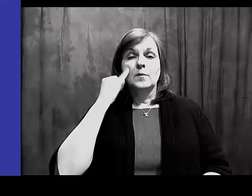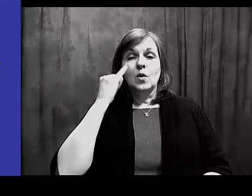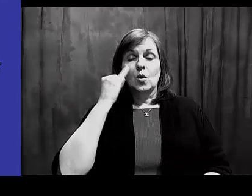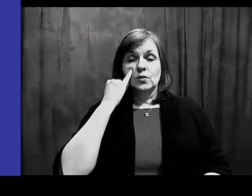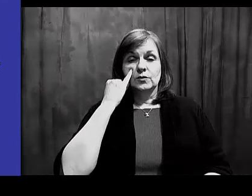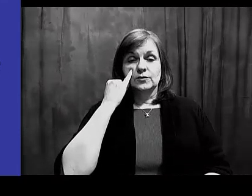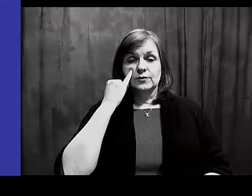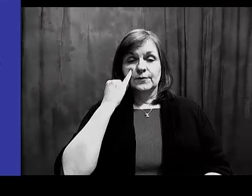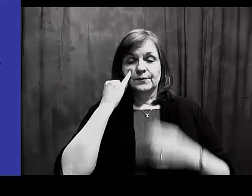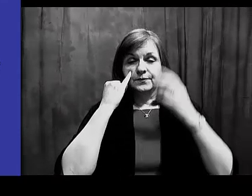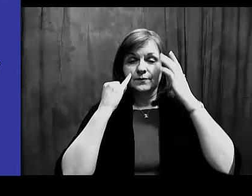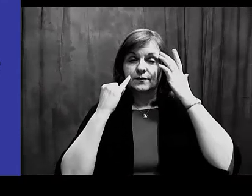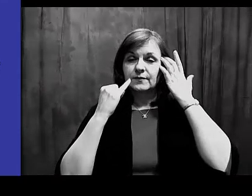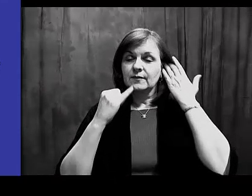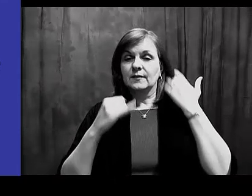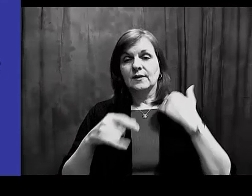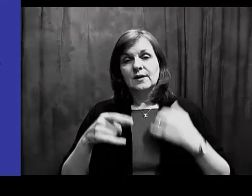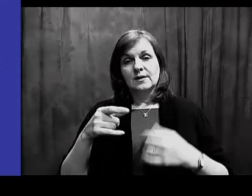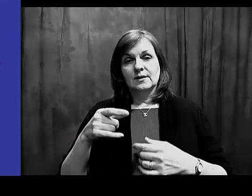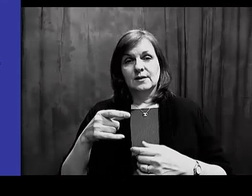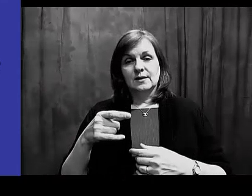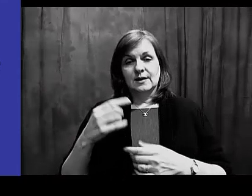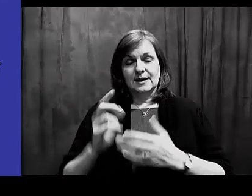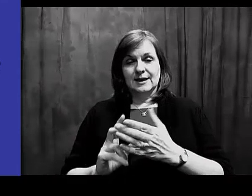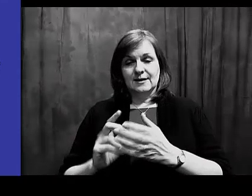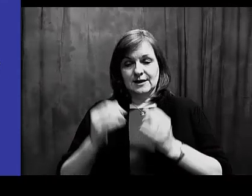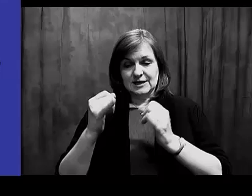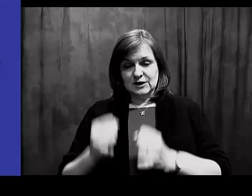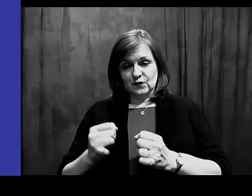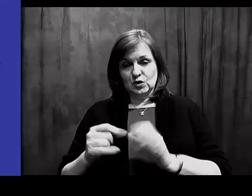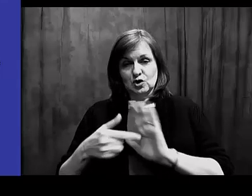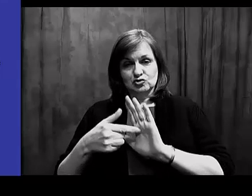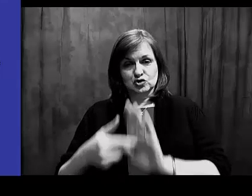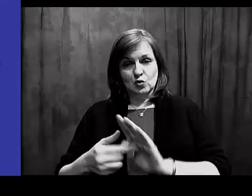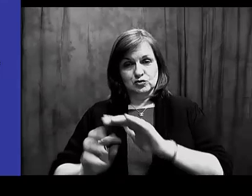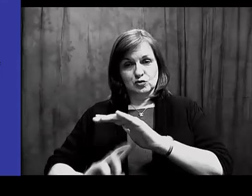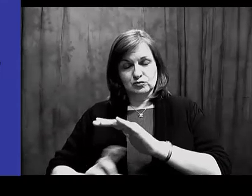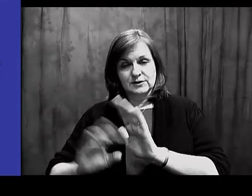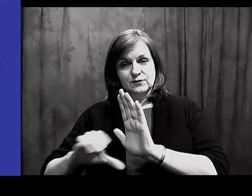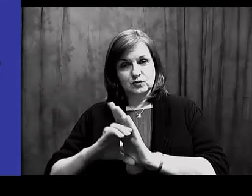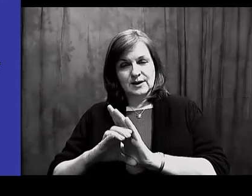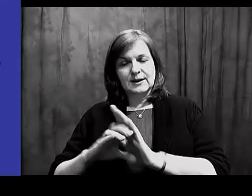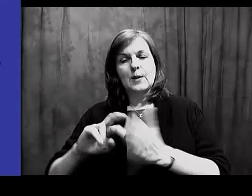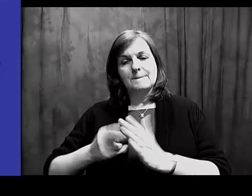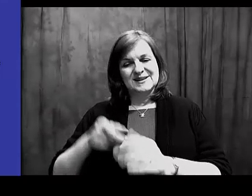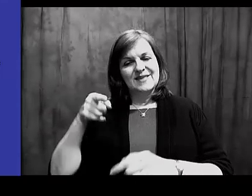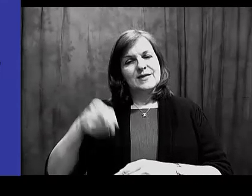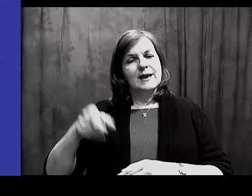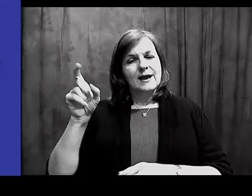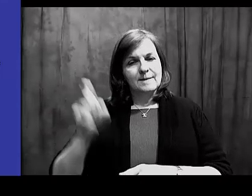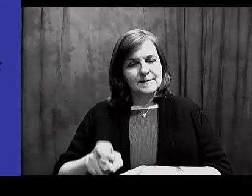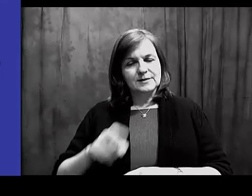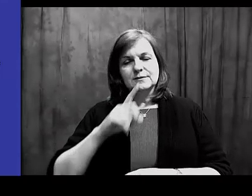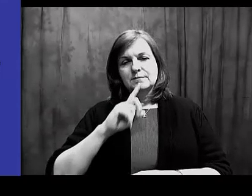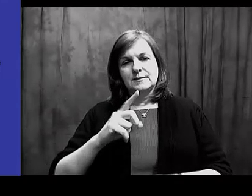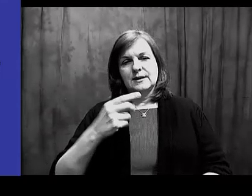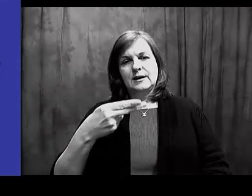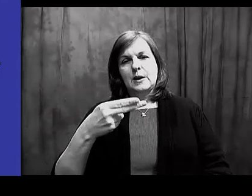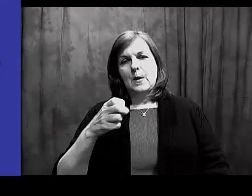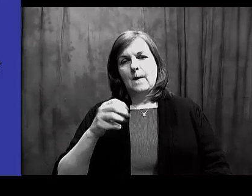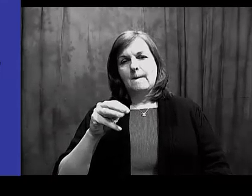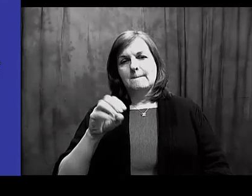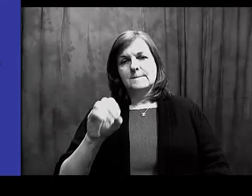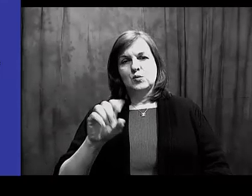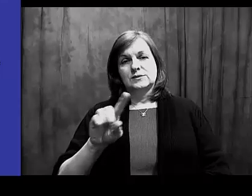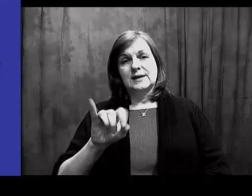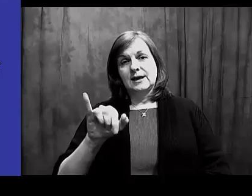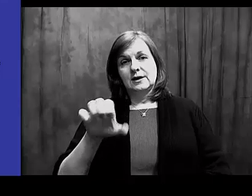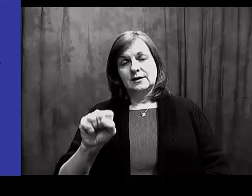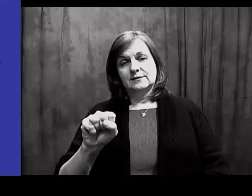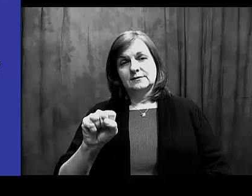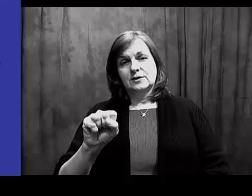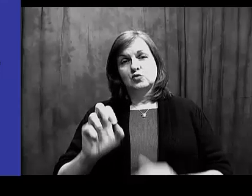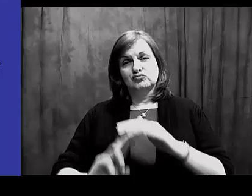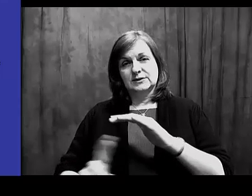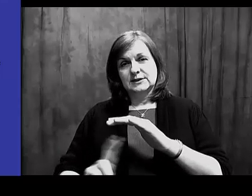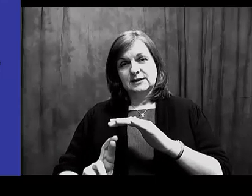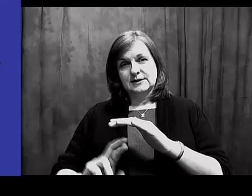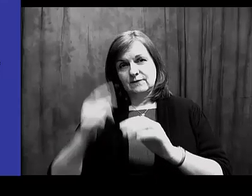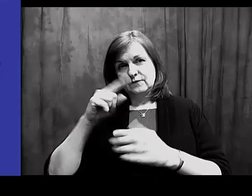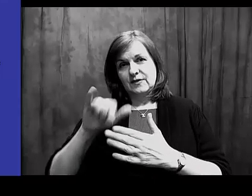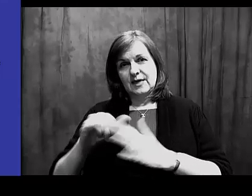if you have the expression of a recessive trait in an individual they must be homozygous recessive for that trait